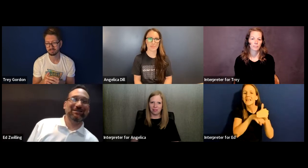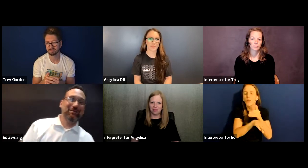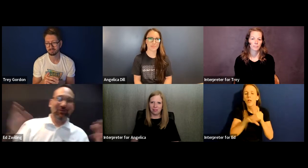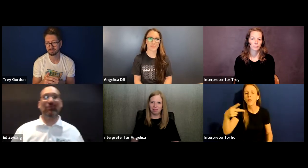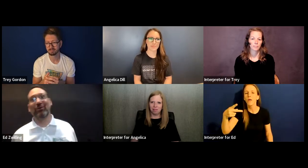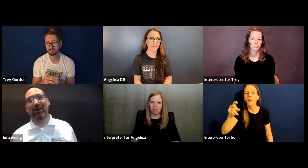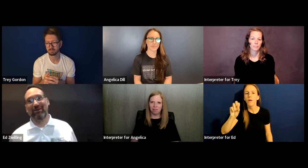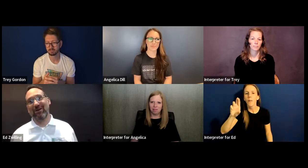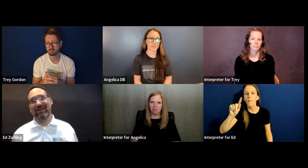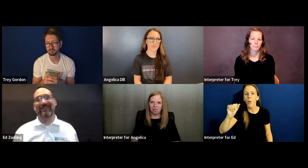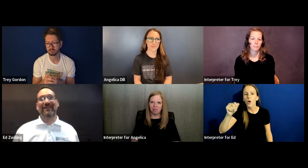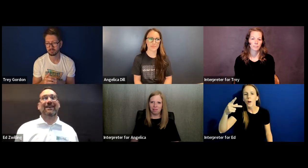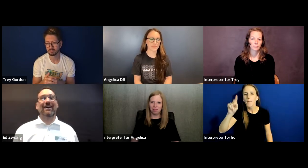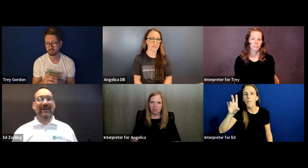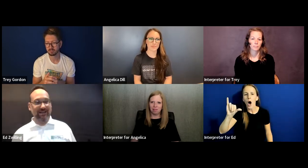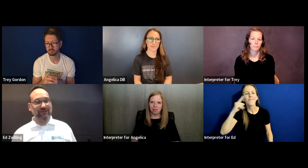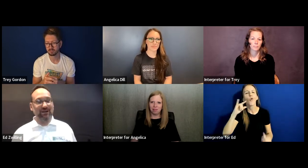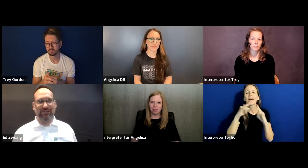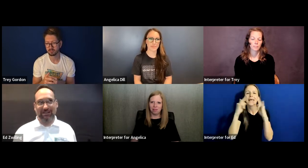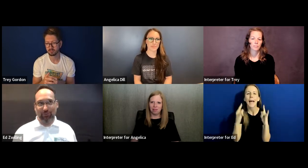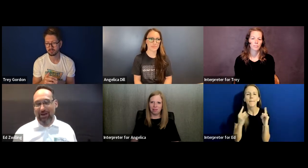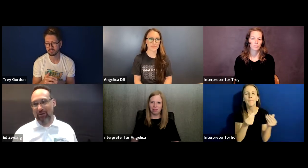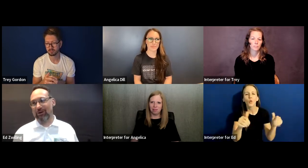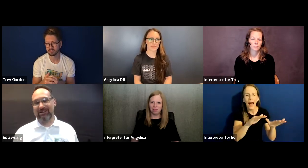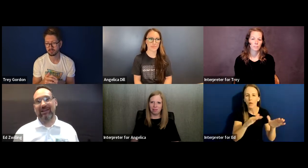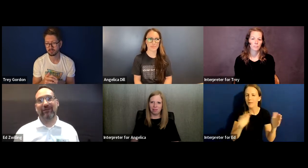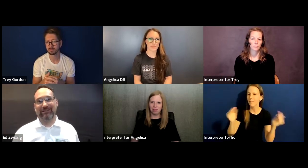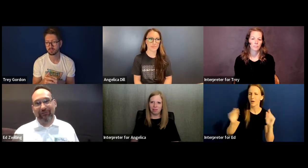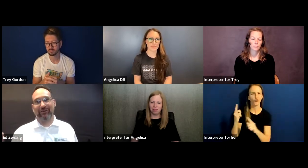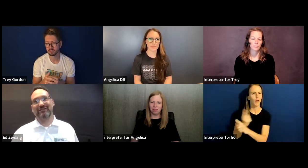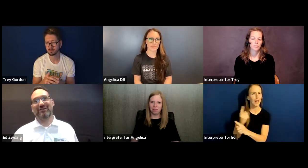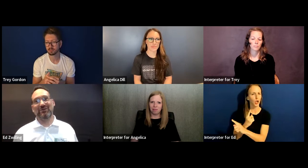typical port-a-potty ran and every time she asked why that was that gave her a different excuse